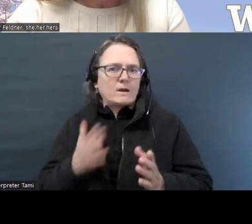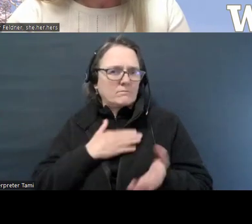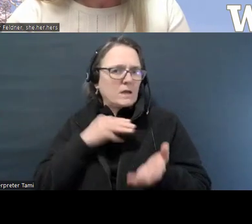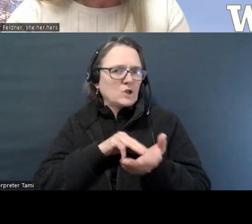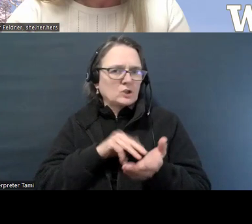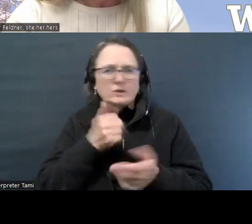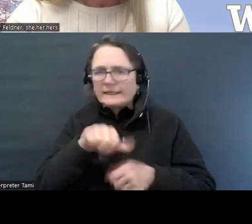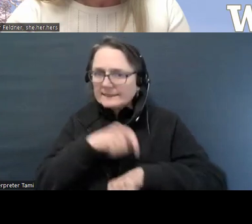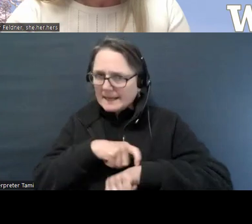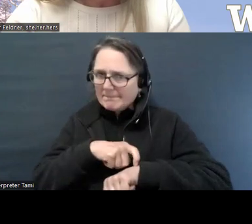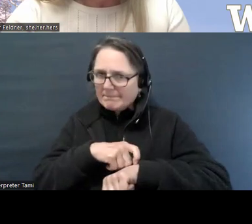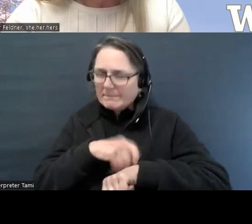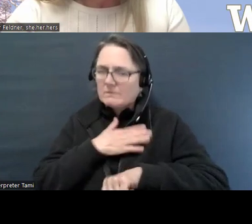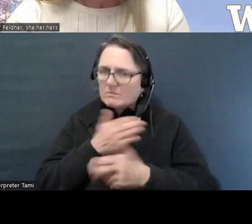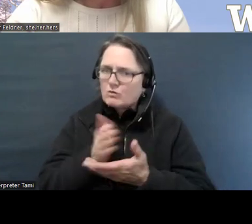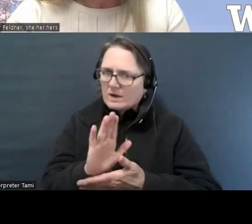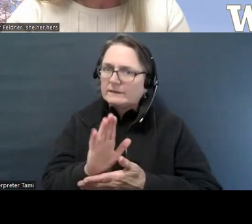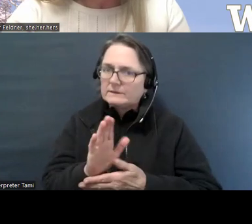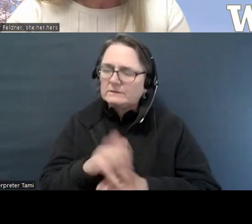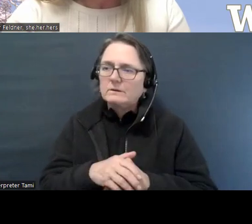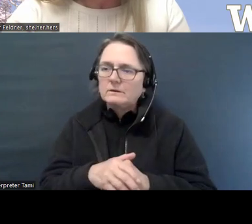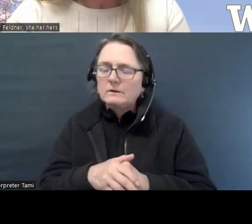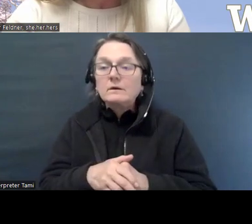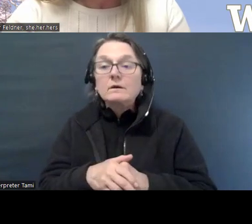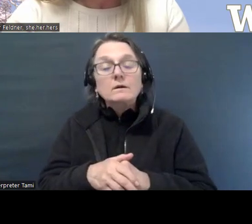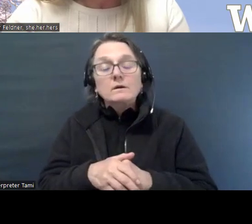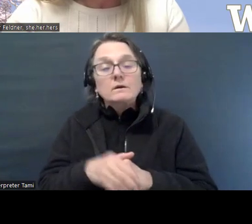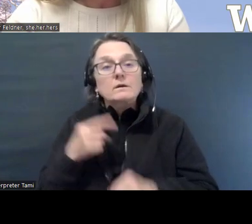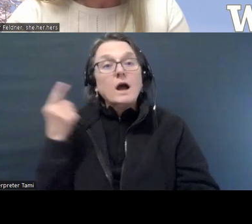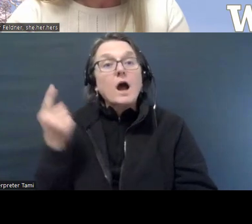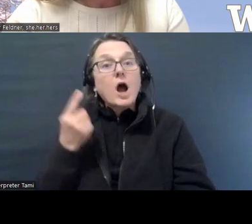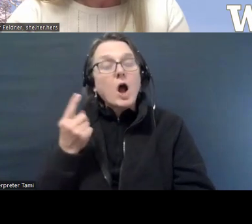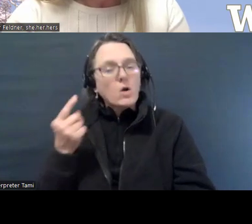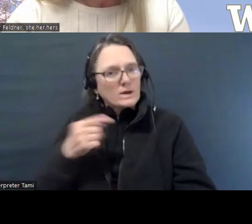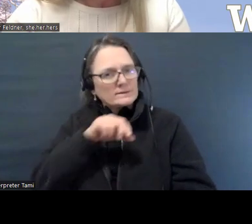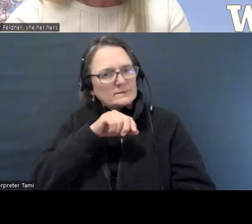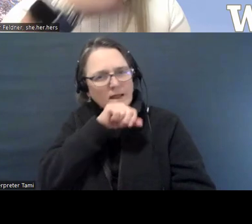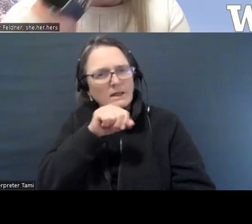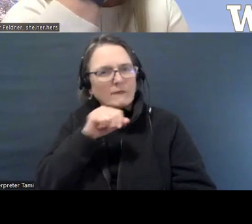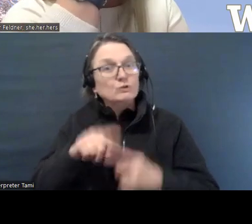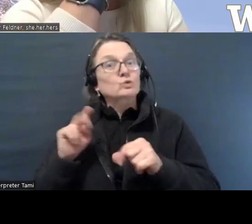And my rights, I always love to exercise this right when I think I'm not properly served.